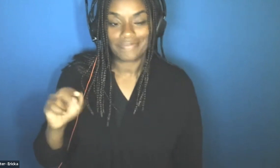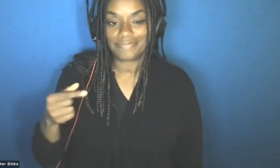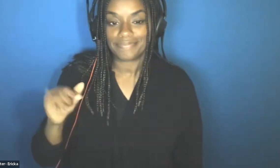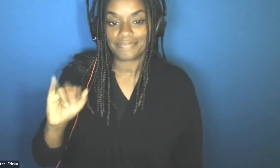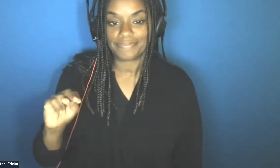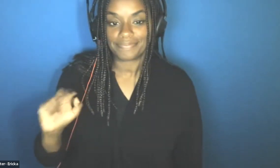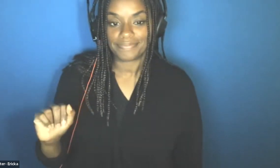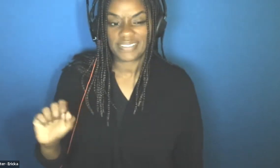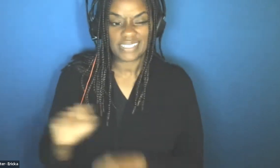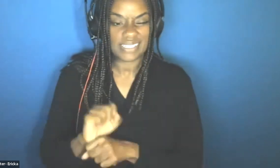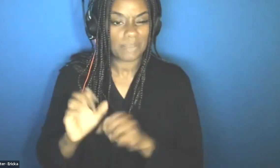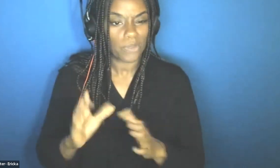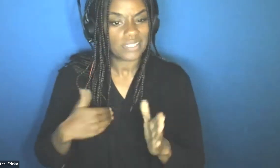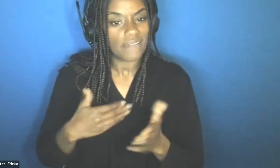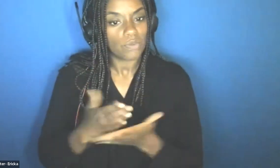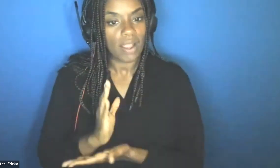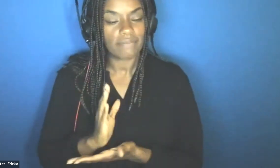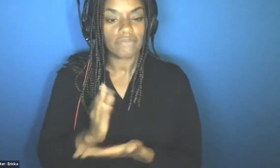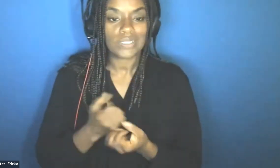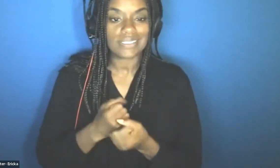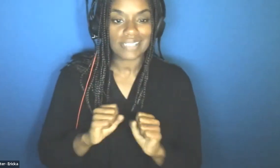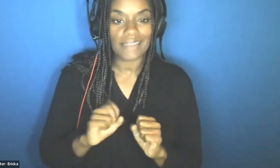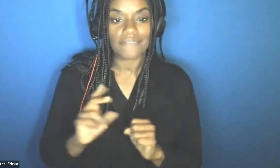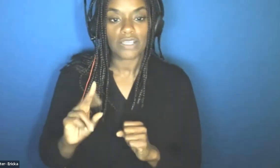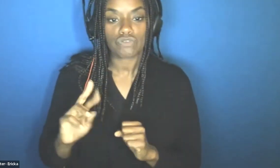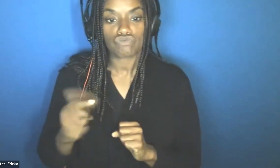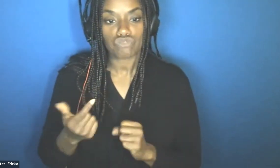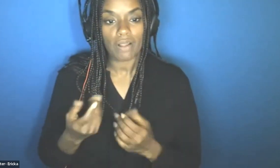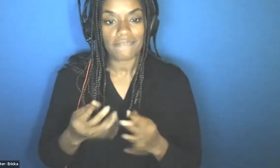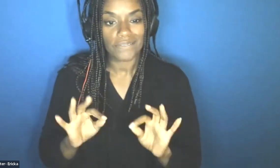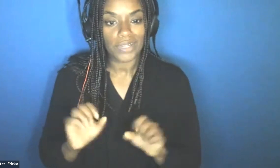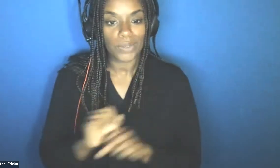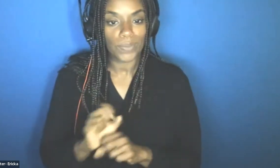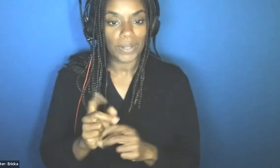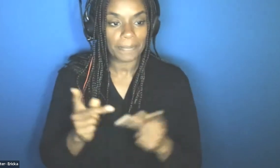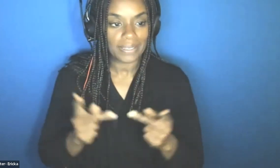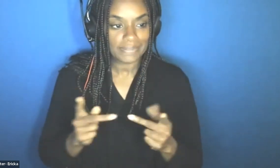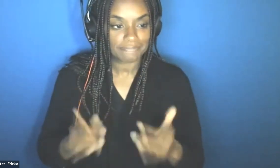However, an employer can't ask about the nature or the severity of that employee's disability or ask about someone's genetic information as well, because that is also protected not only under the ADA, but also under GINA.